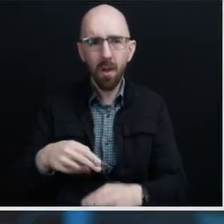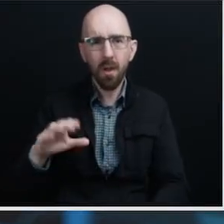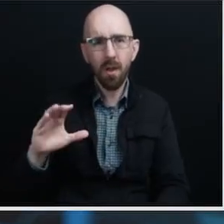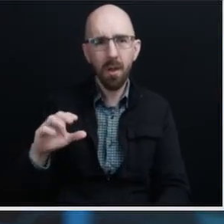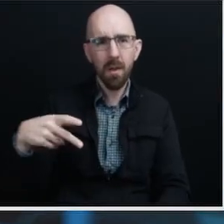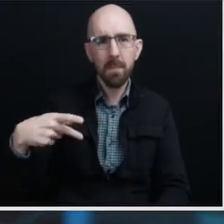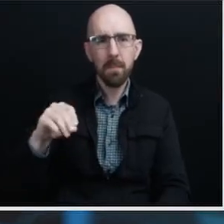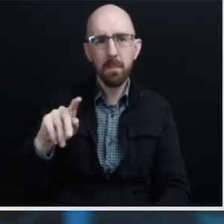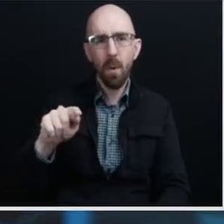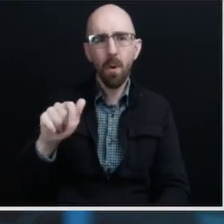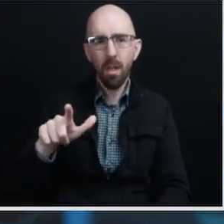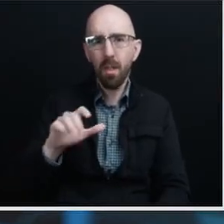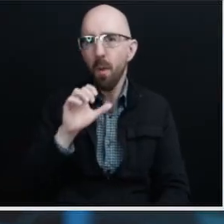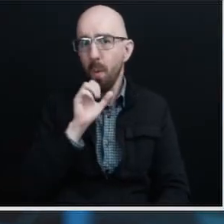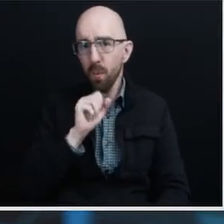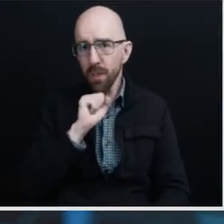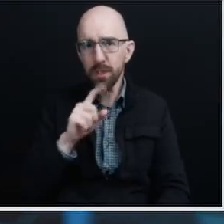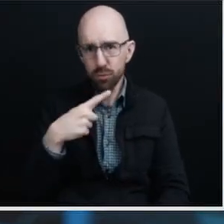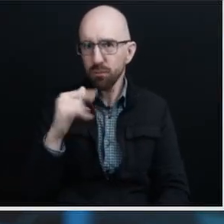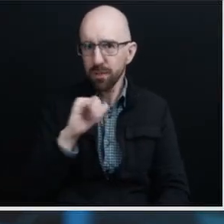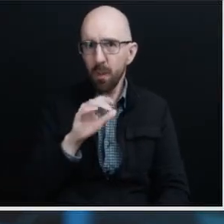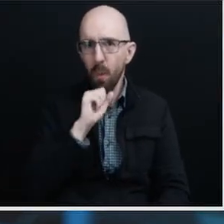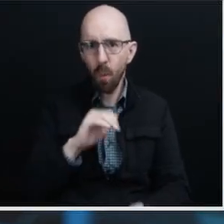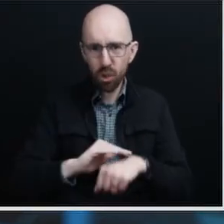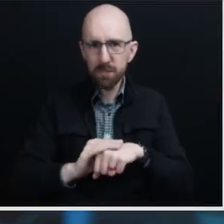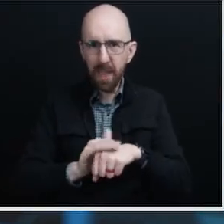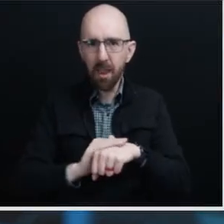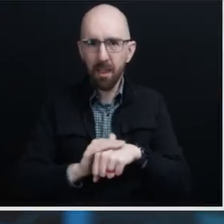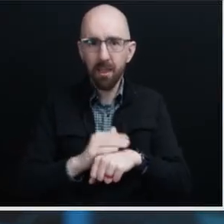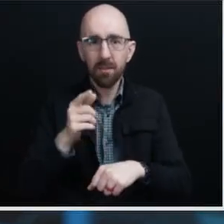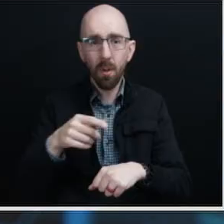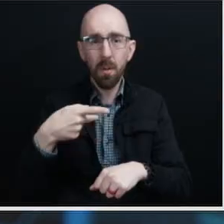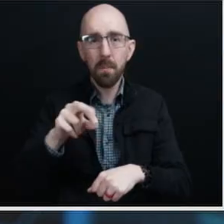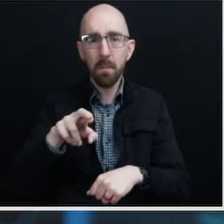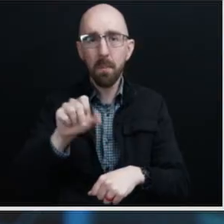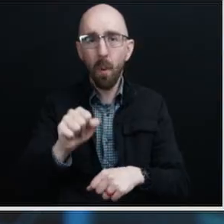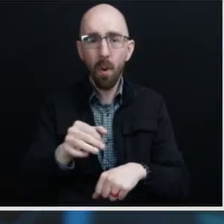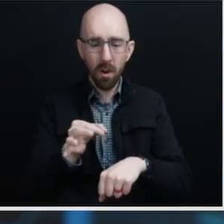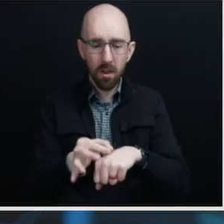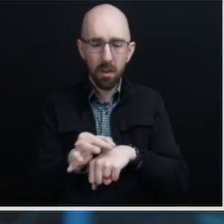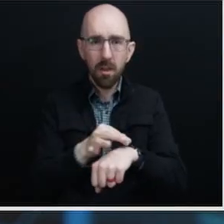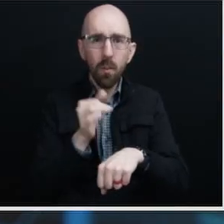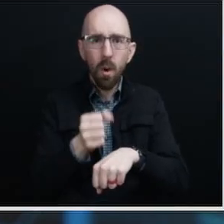looks like an orange pill. So the pores will get dilated and that area of the breast might become